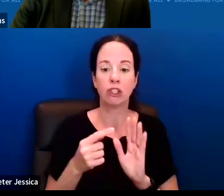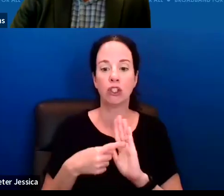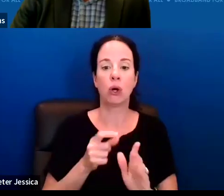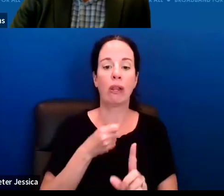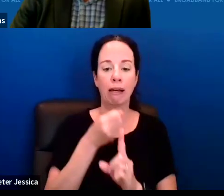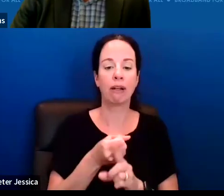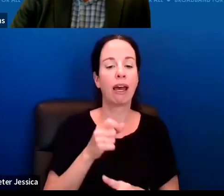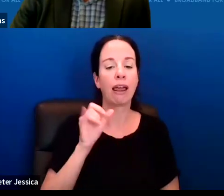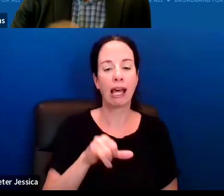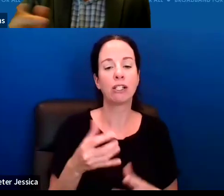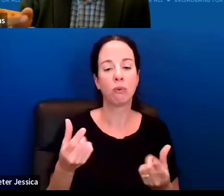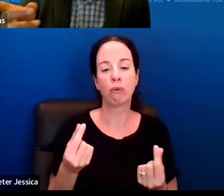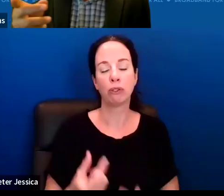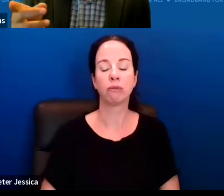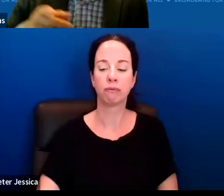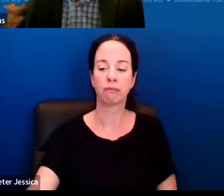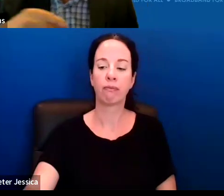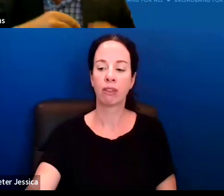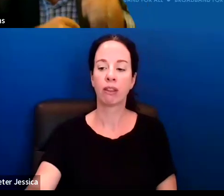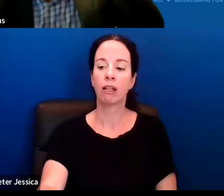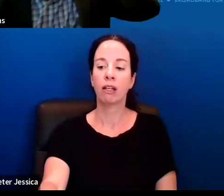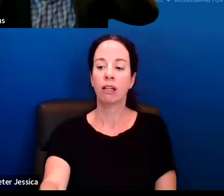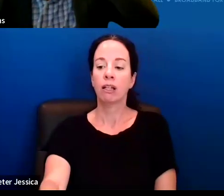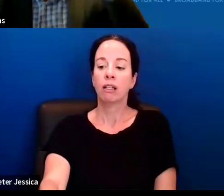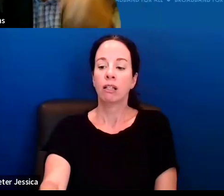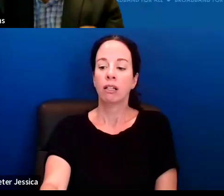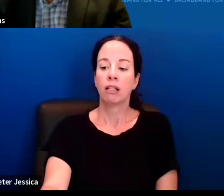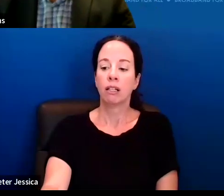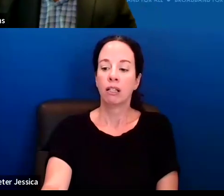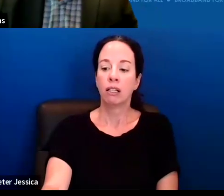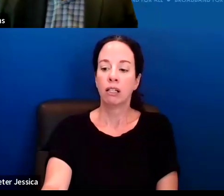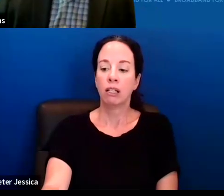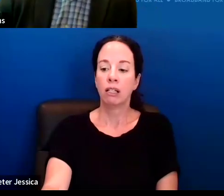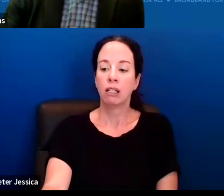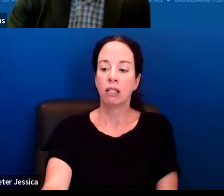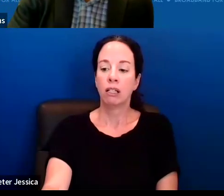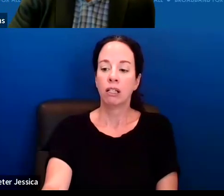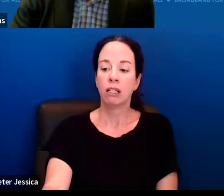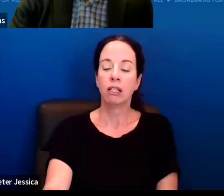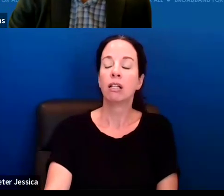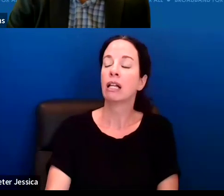aggregator will do. So it'll take take data from… Let me just throw it in there. Let me just throw